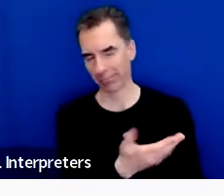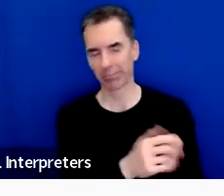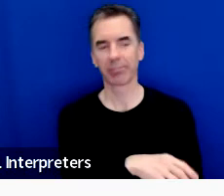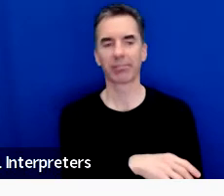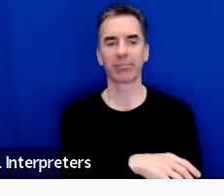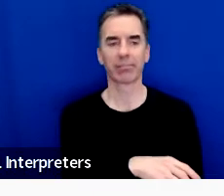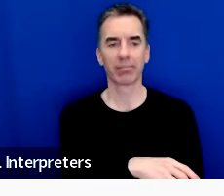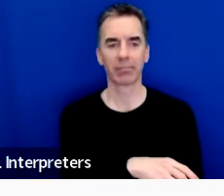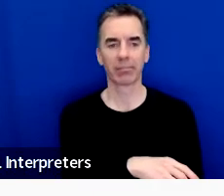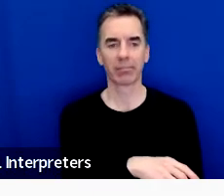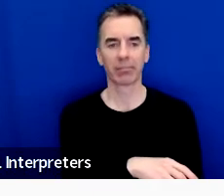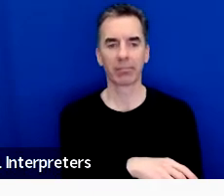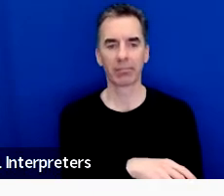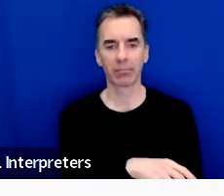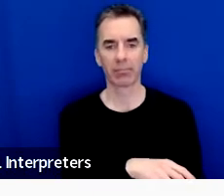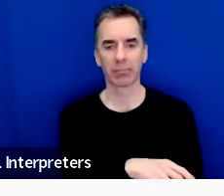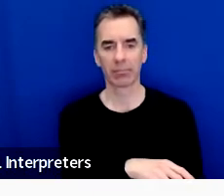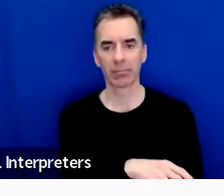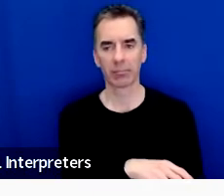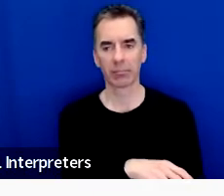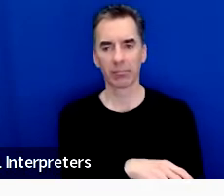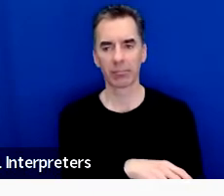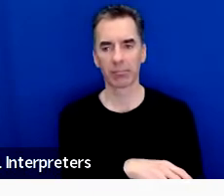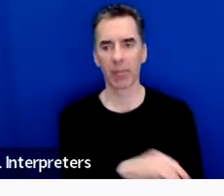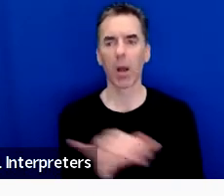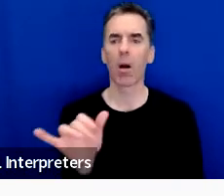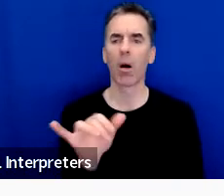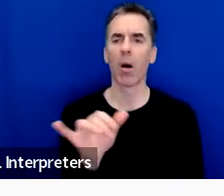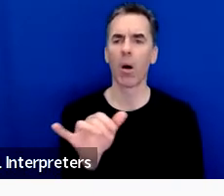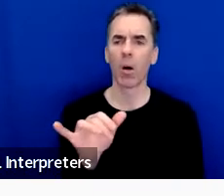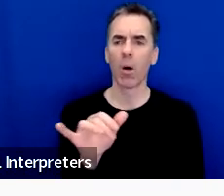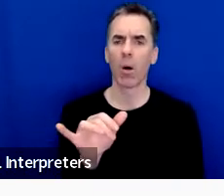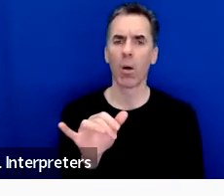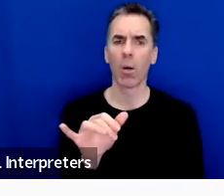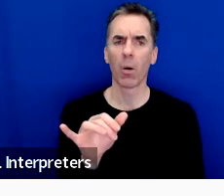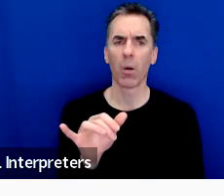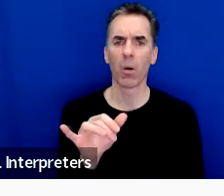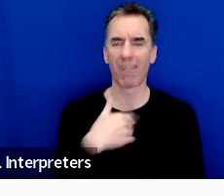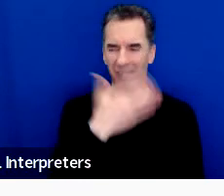and then I actually forgot to share this with Sam's as she could put this on her slides too.